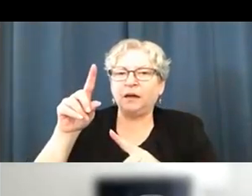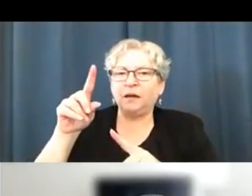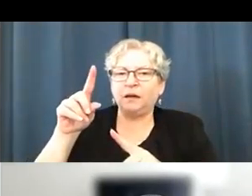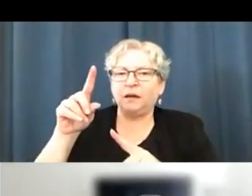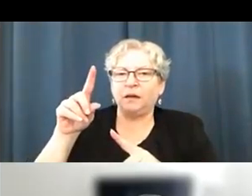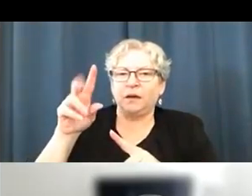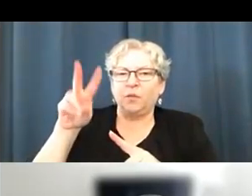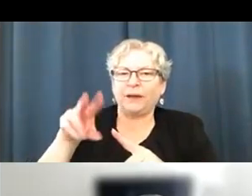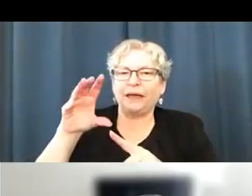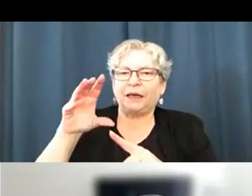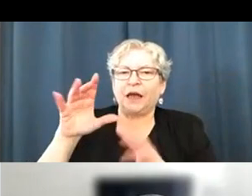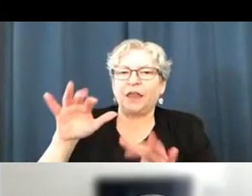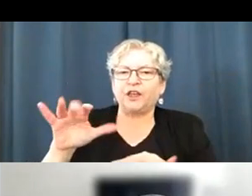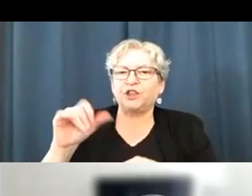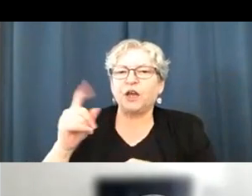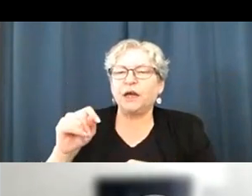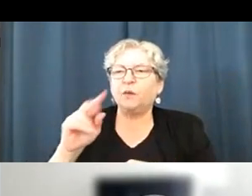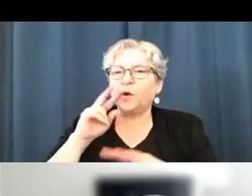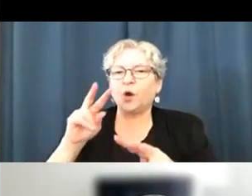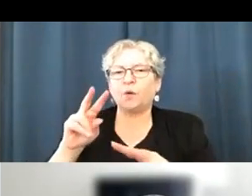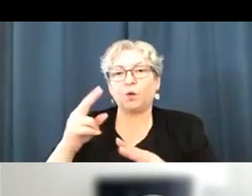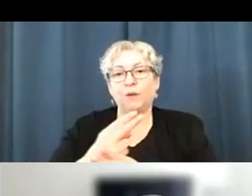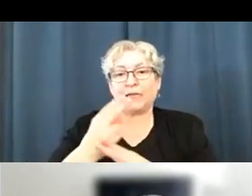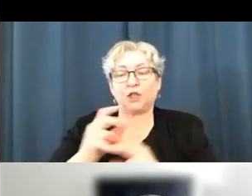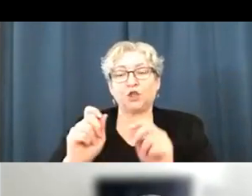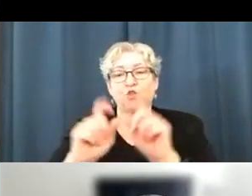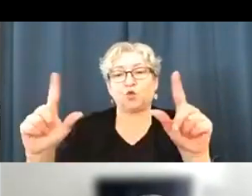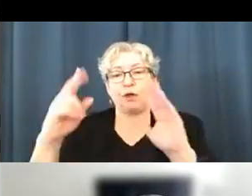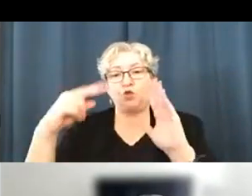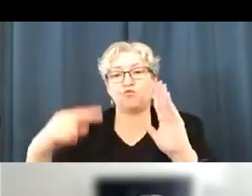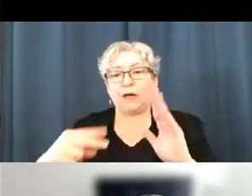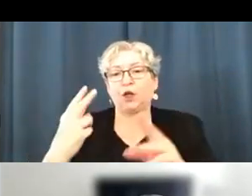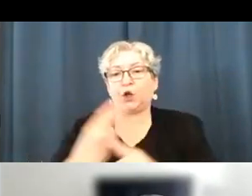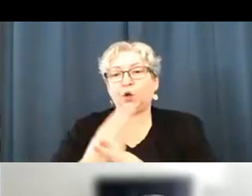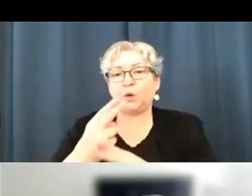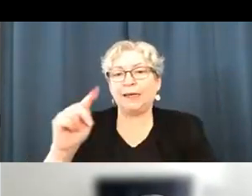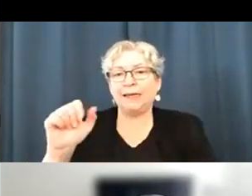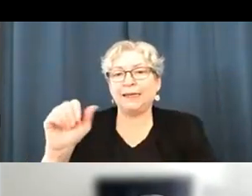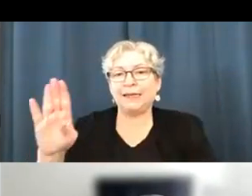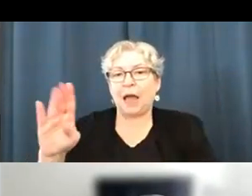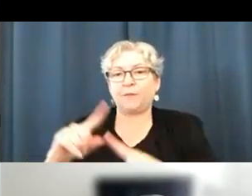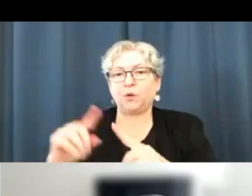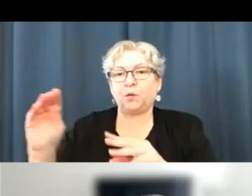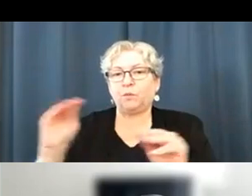"When using the screen reader and using the Tab button to move through the page,